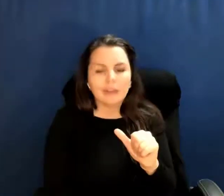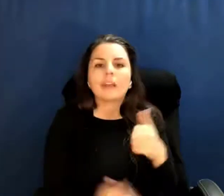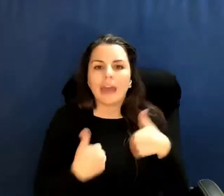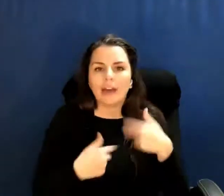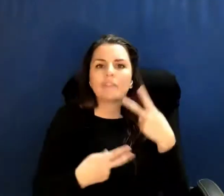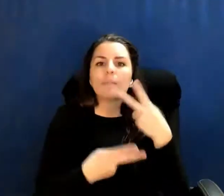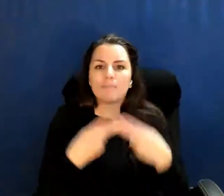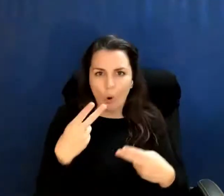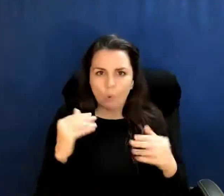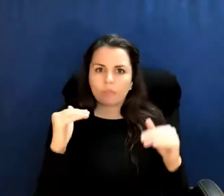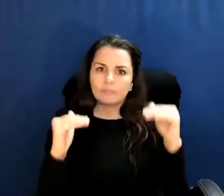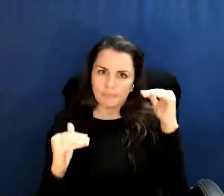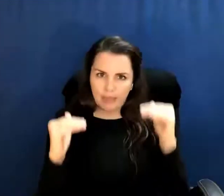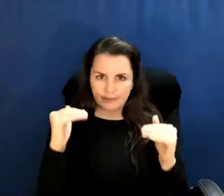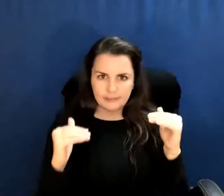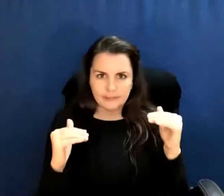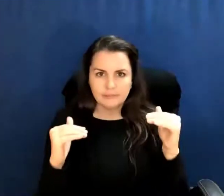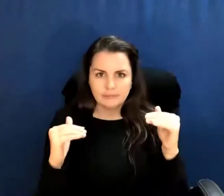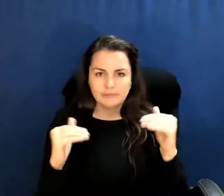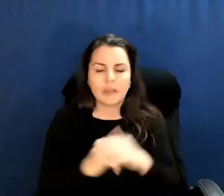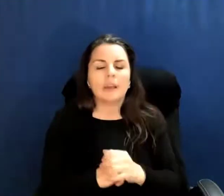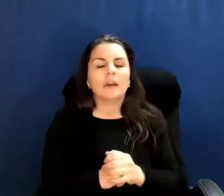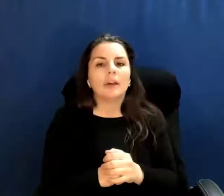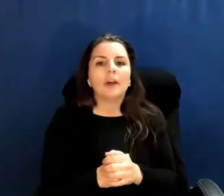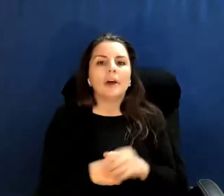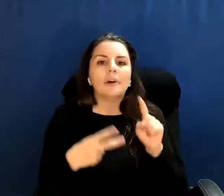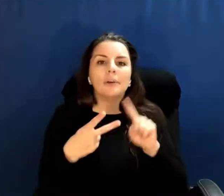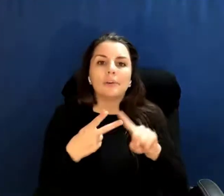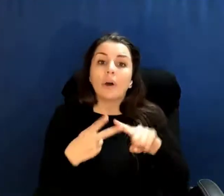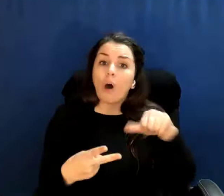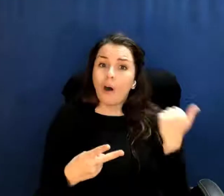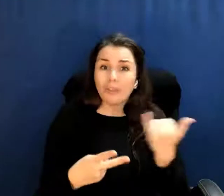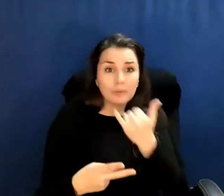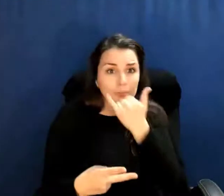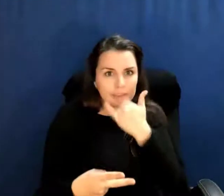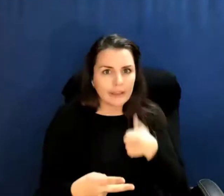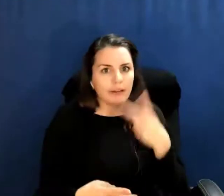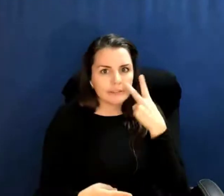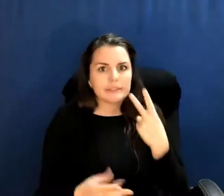Lisa Chadwick: So, I think that that is one of them. The other one, I think, that I have seen